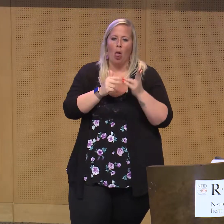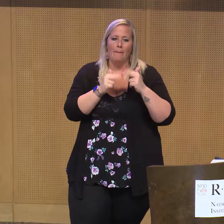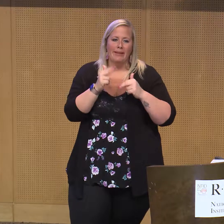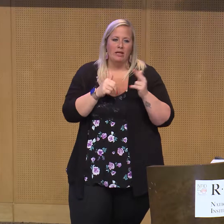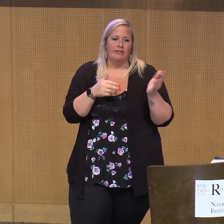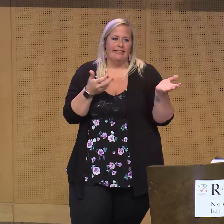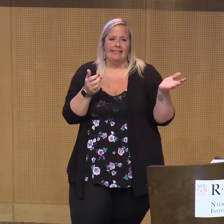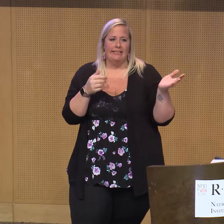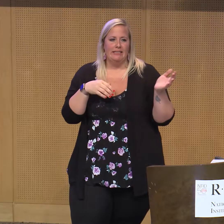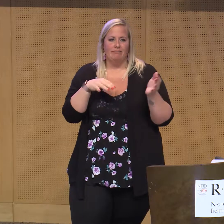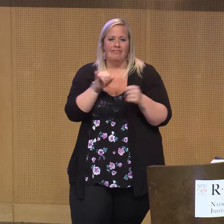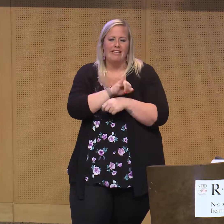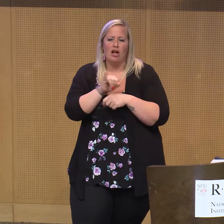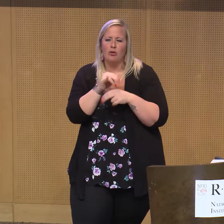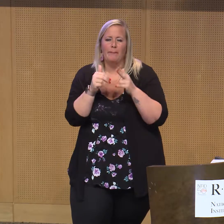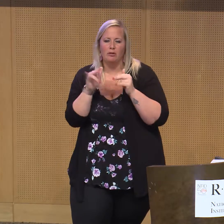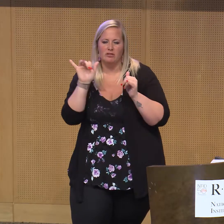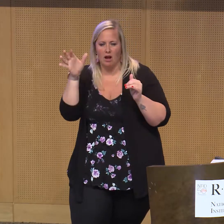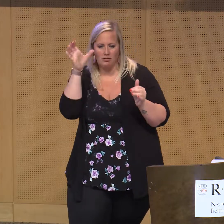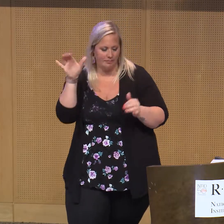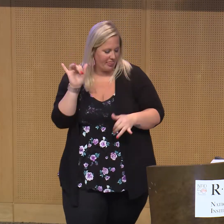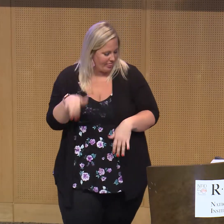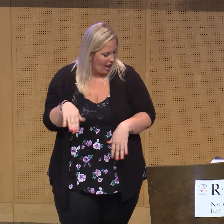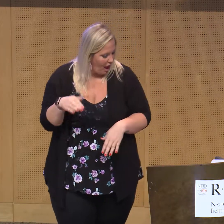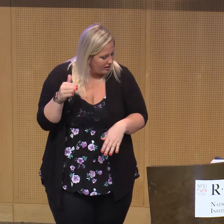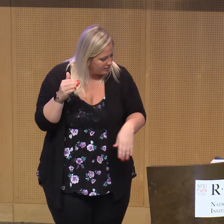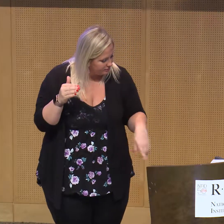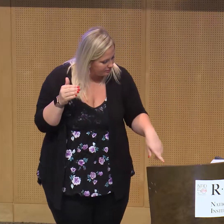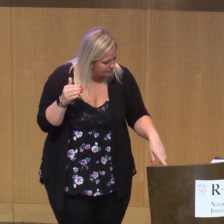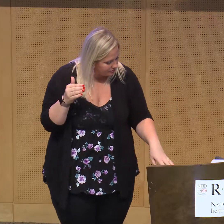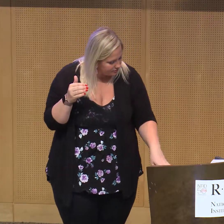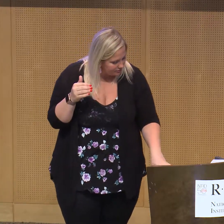building offices, commercial real estate